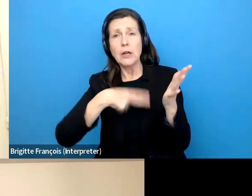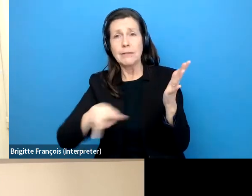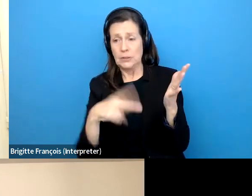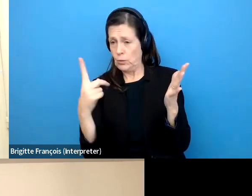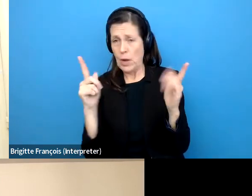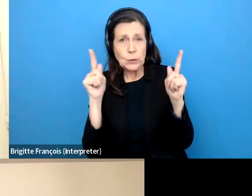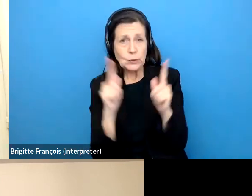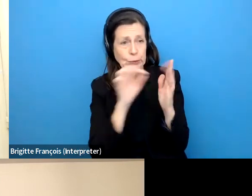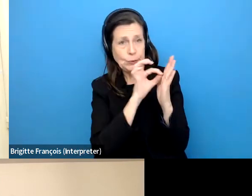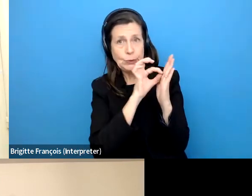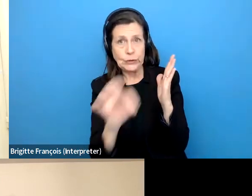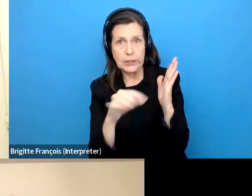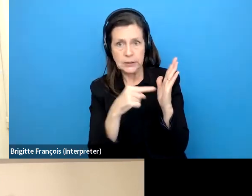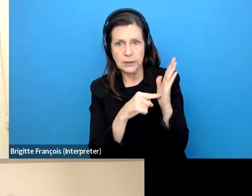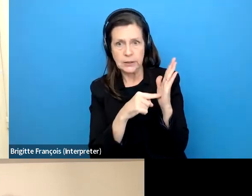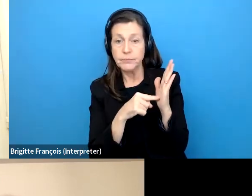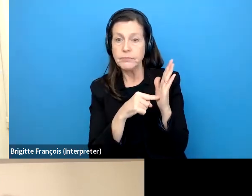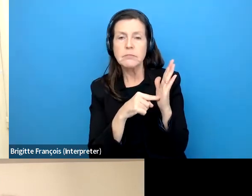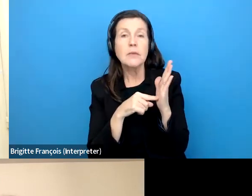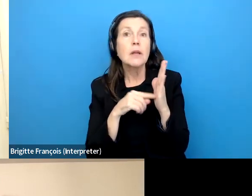So there was no other tool.